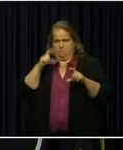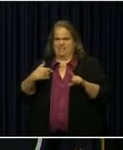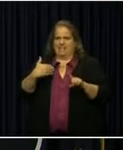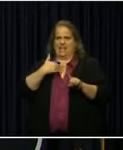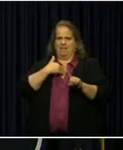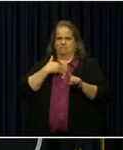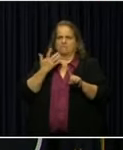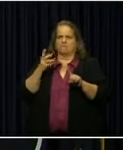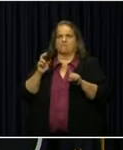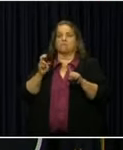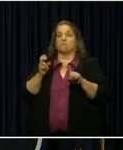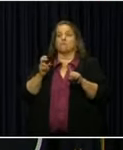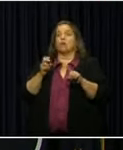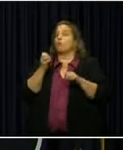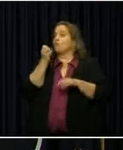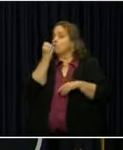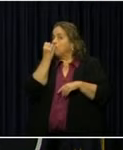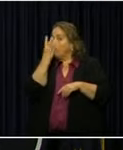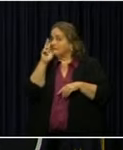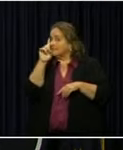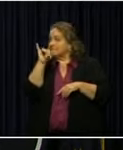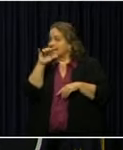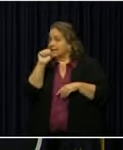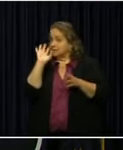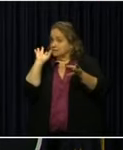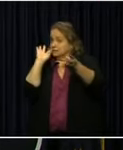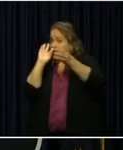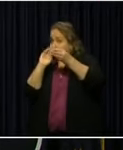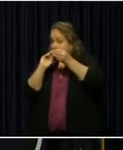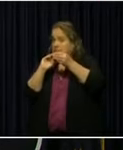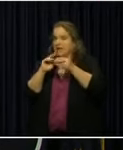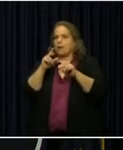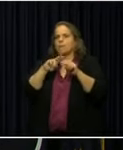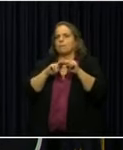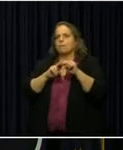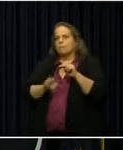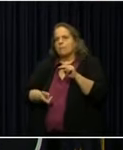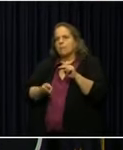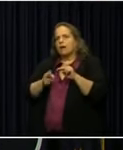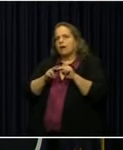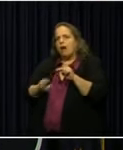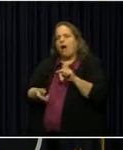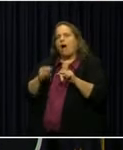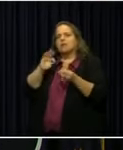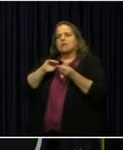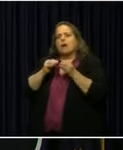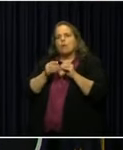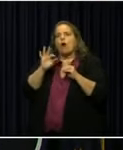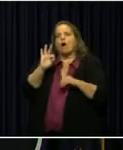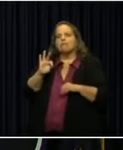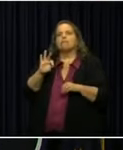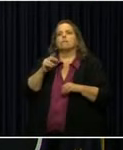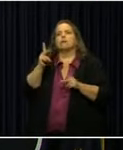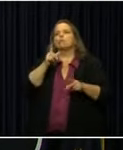OF THE BEST STATES SOME OF THE PUBLICALLY REPORTED DATA WHEN ADJUSTED BY POPULATION, WE STILL HAVE NOT YET HAD A DOWNWARD